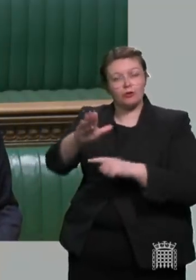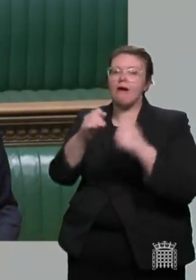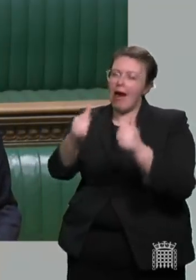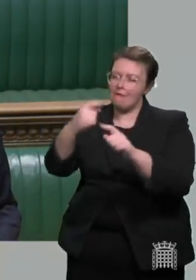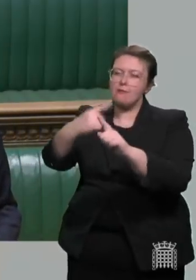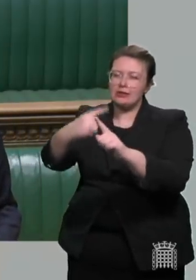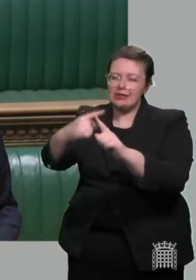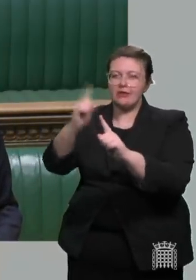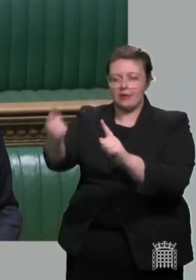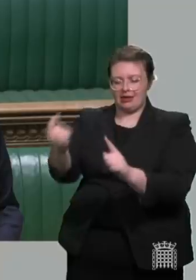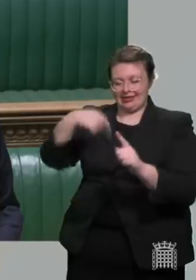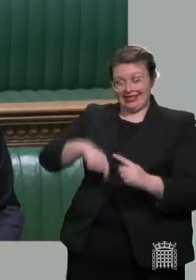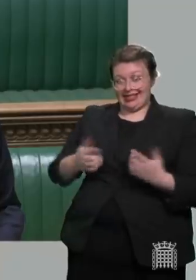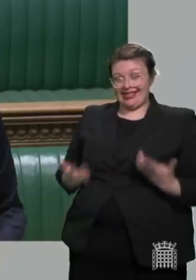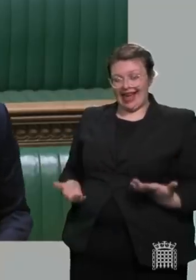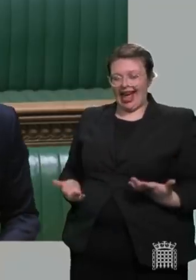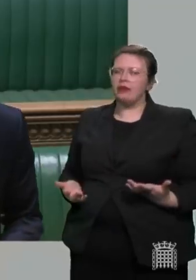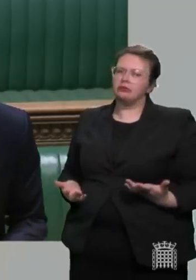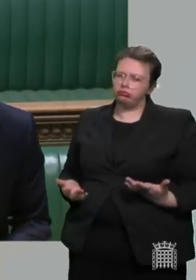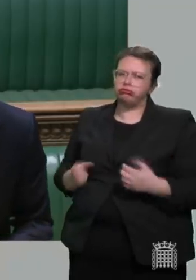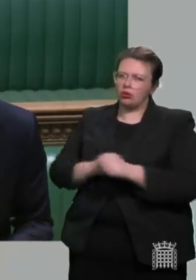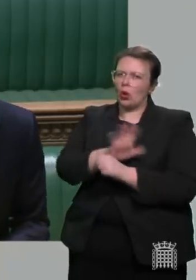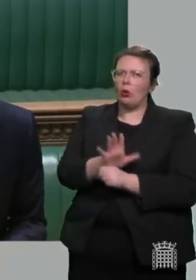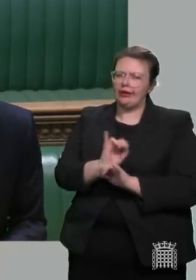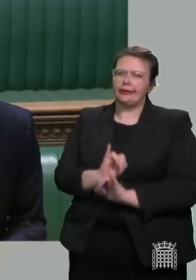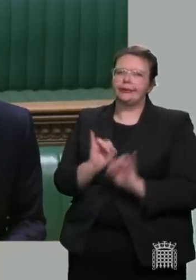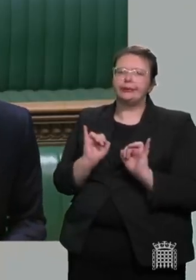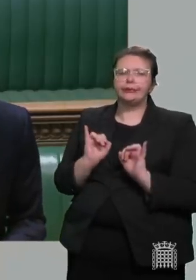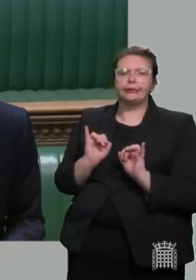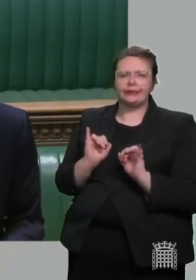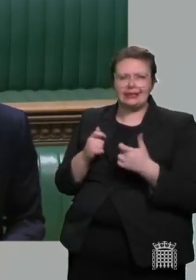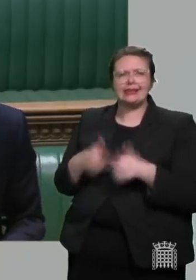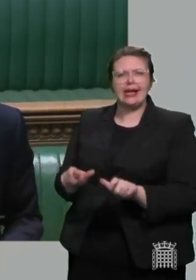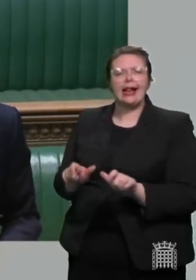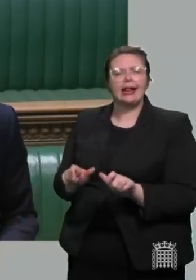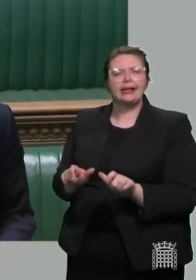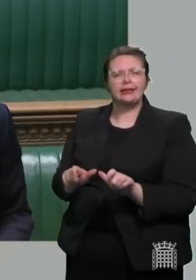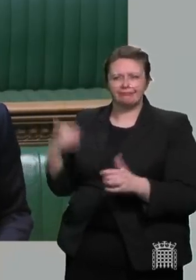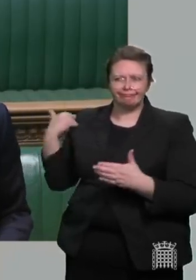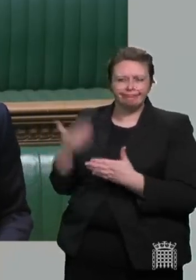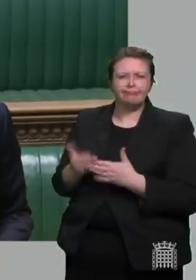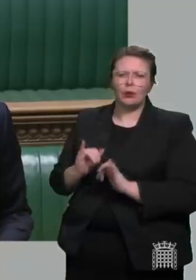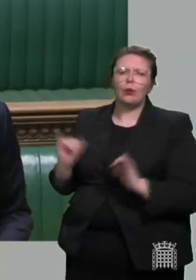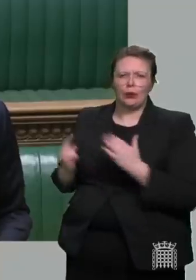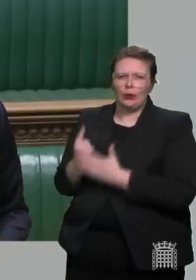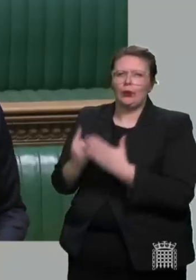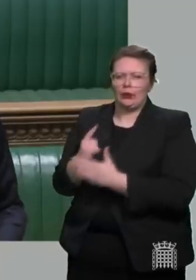damage. Today’s forecasts make it clear that repairing the long-term damage will take time.